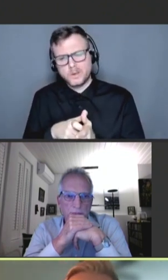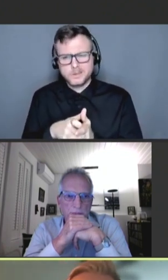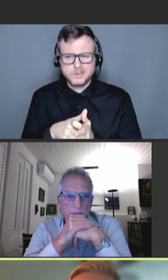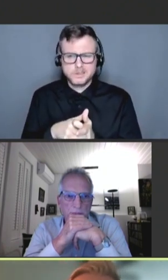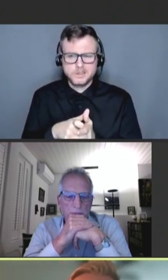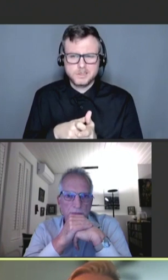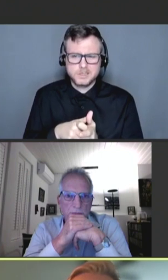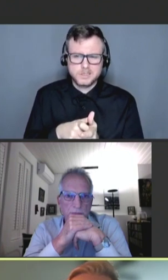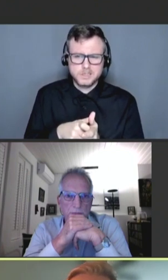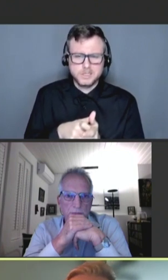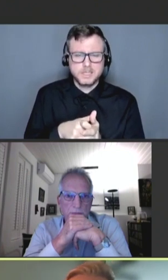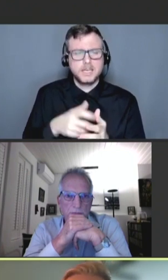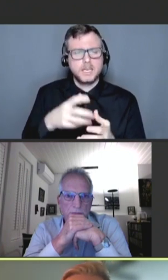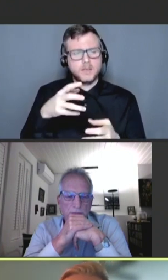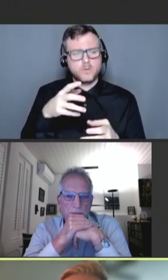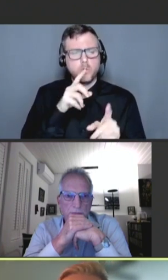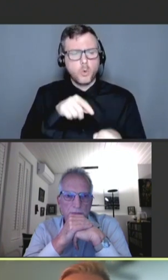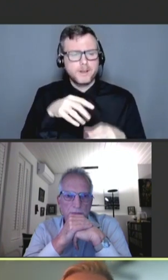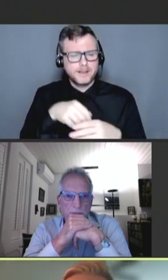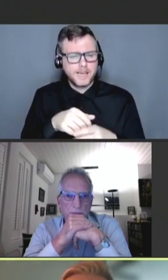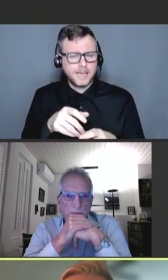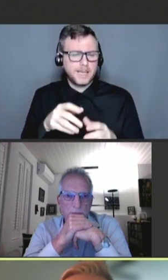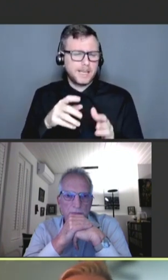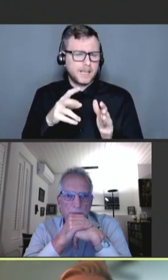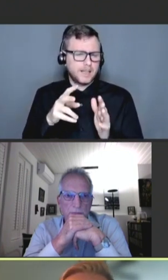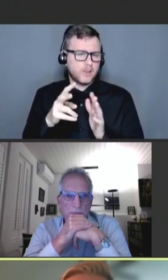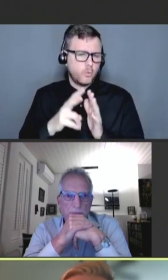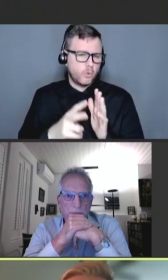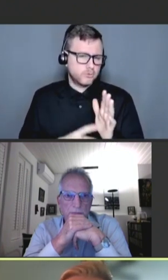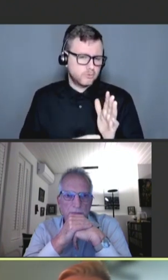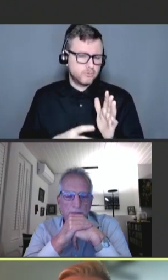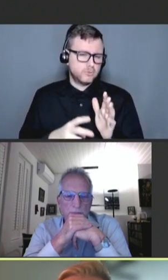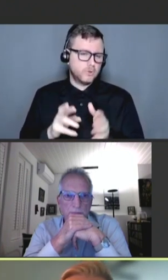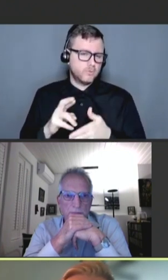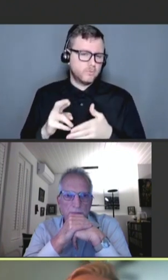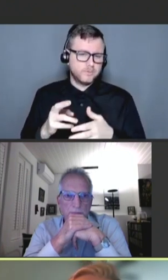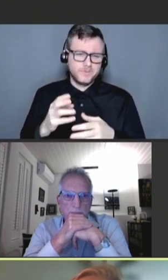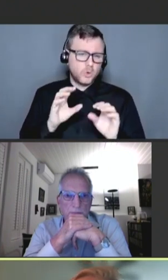reported in the literature. There wasn't really a consistent outcome in regards to these studies.